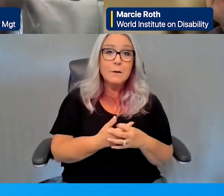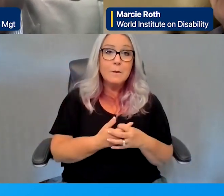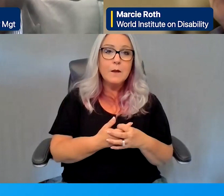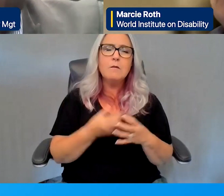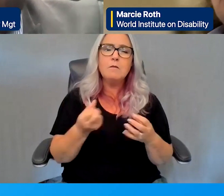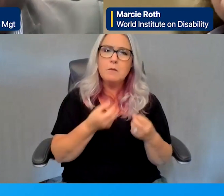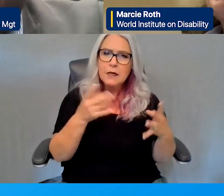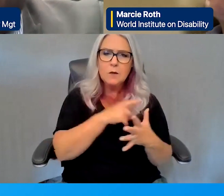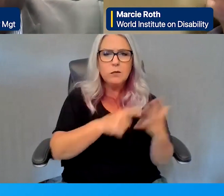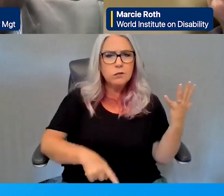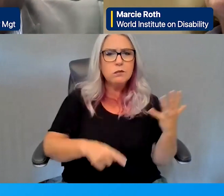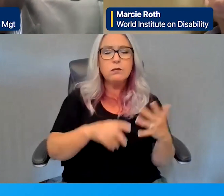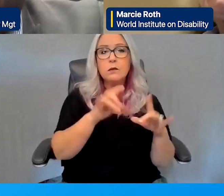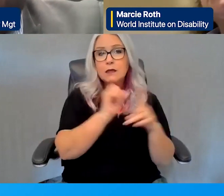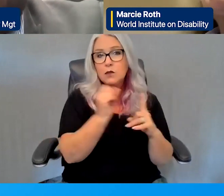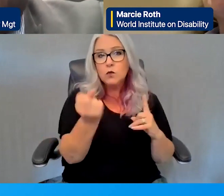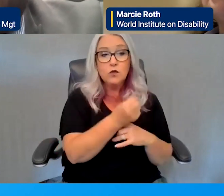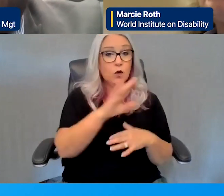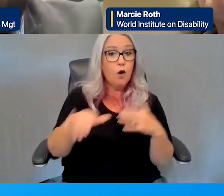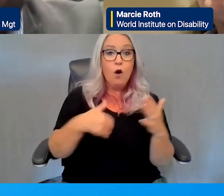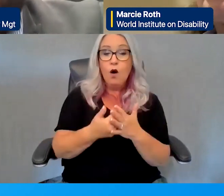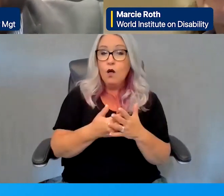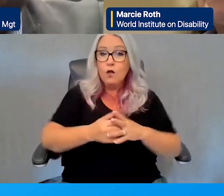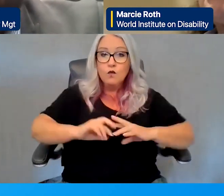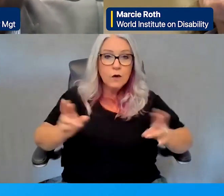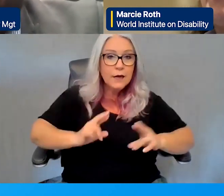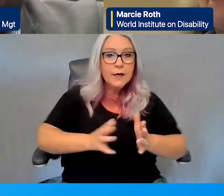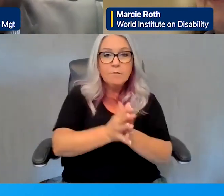situations all the personal preparedness in the world is not